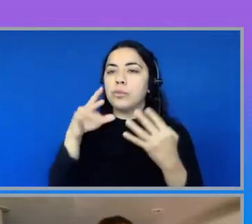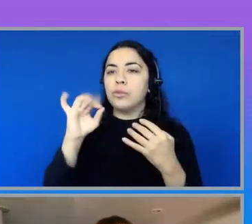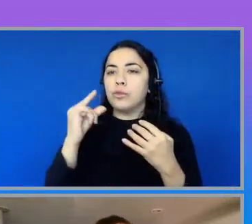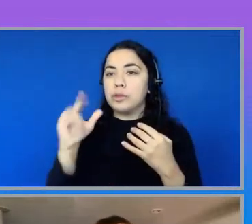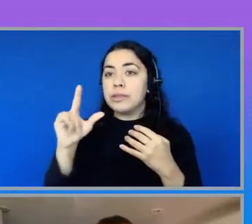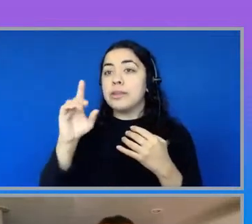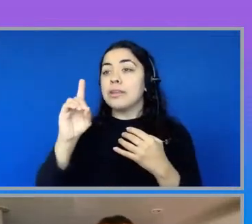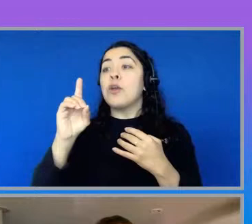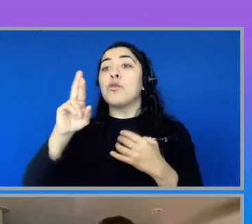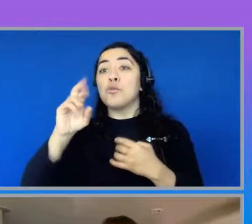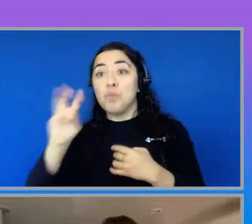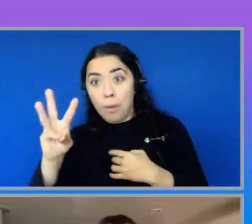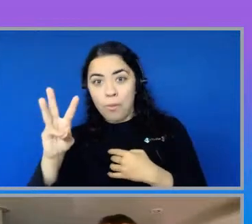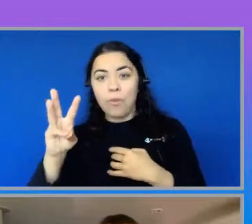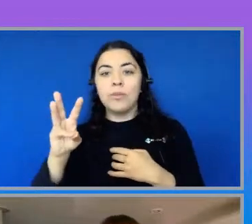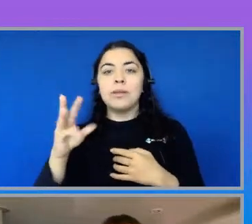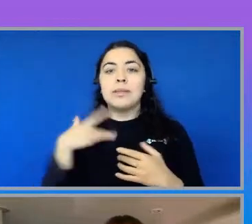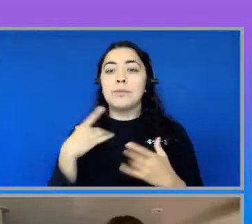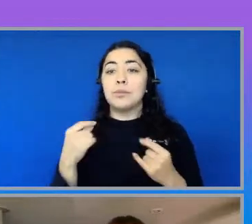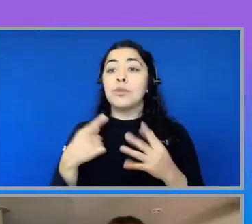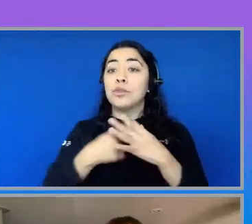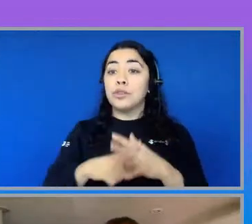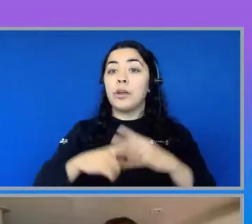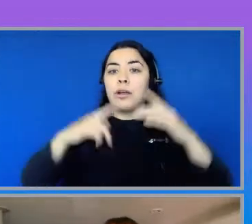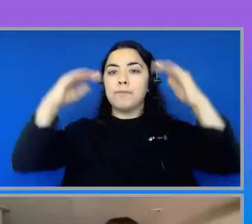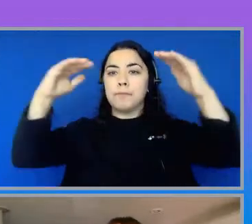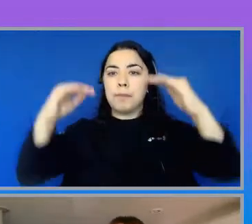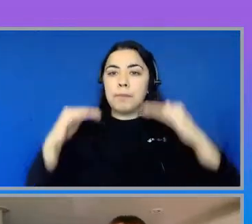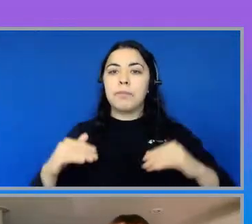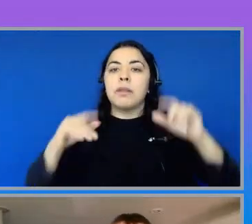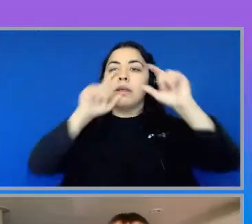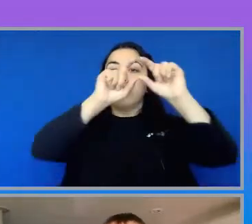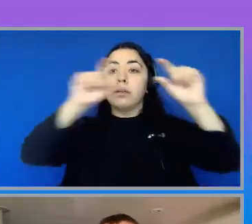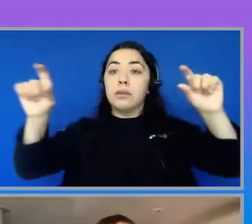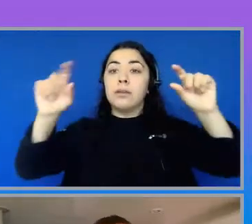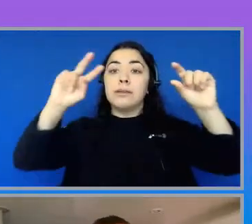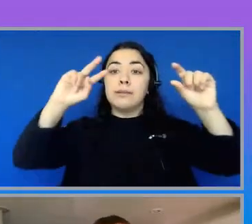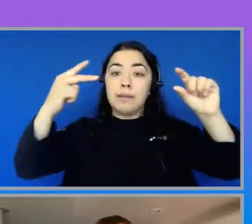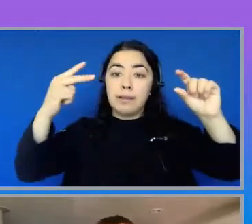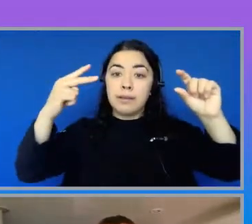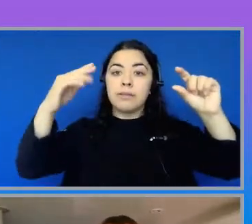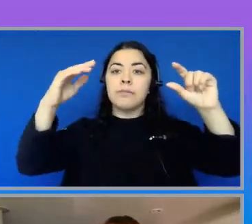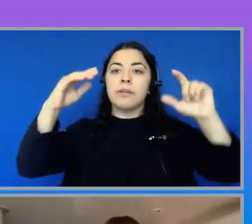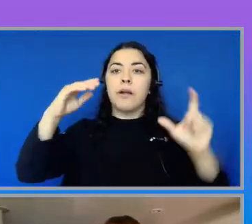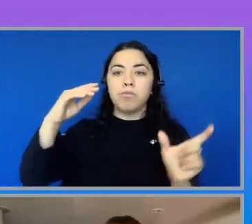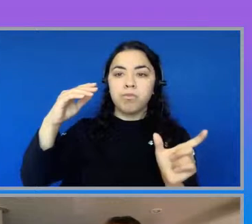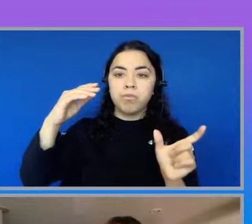case, we'd start at the top. We'd read item two, which is the first item, and then we'd go to